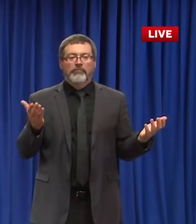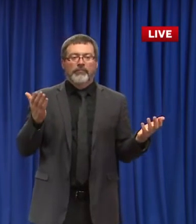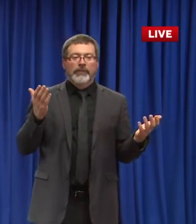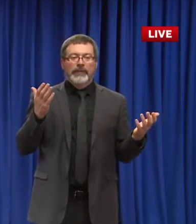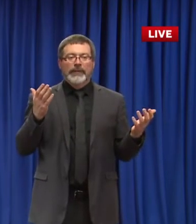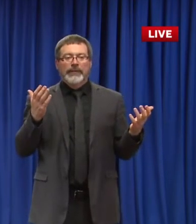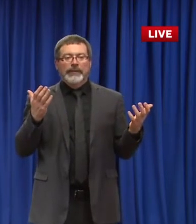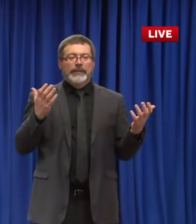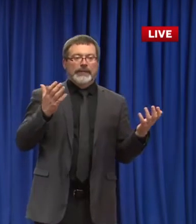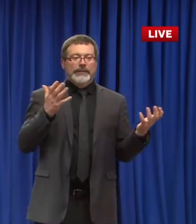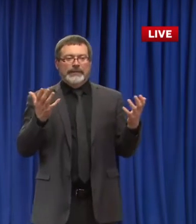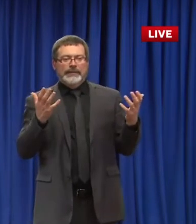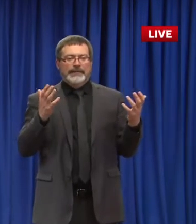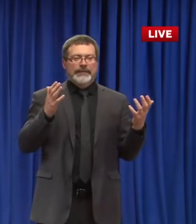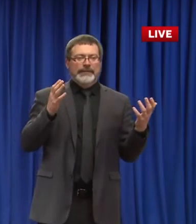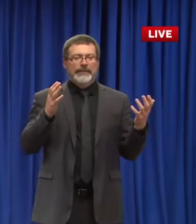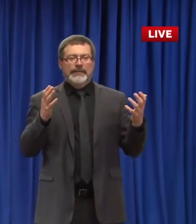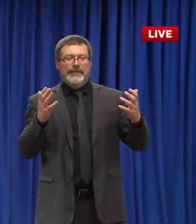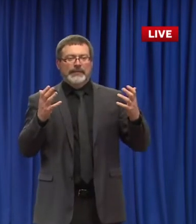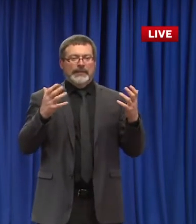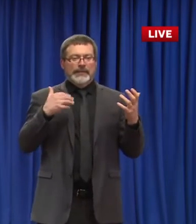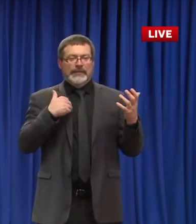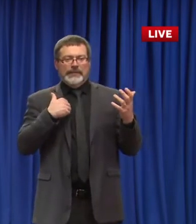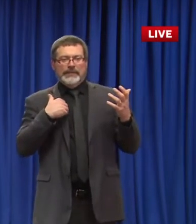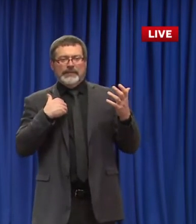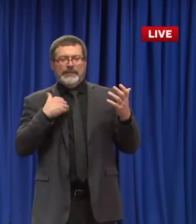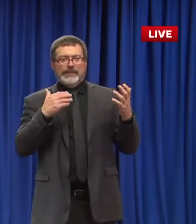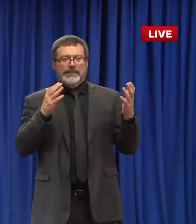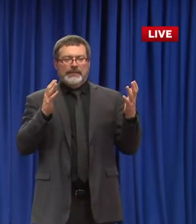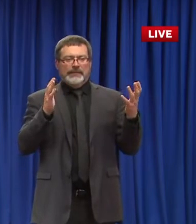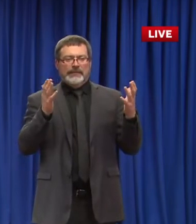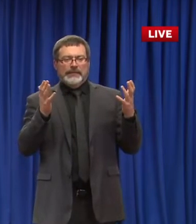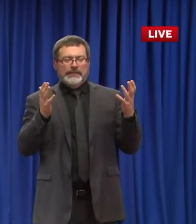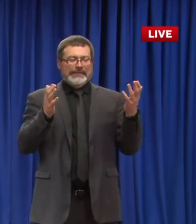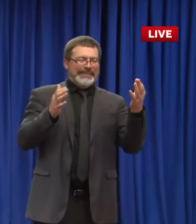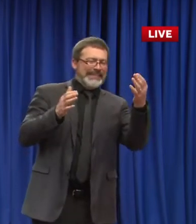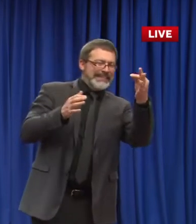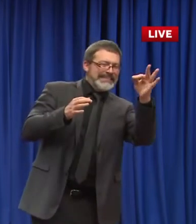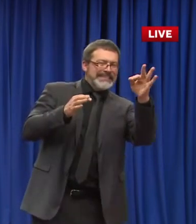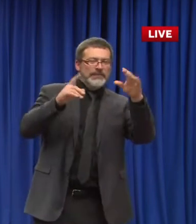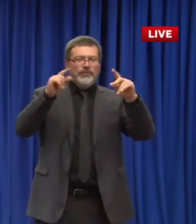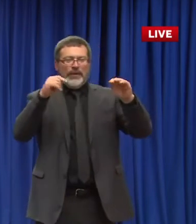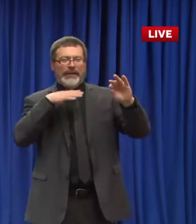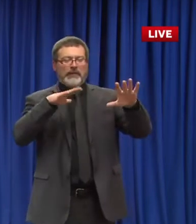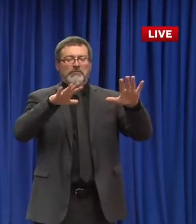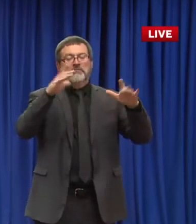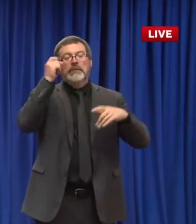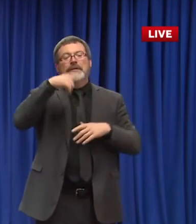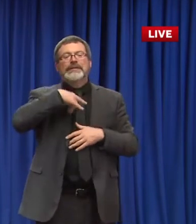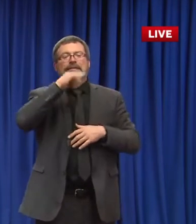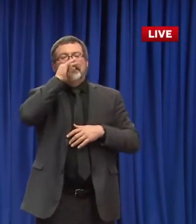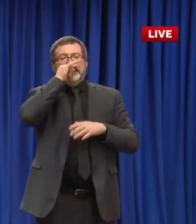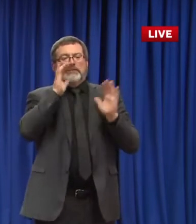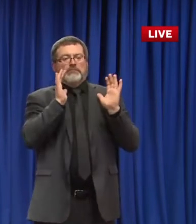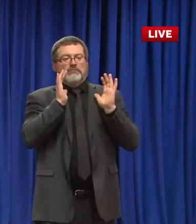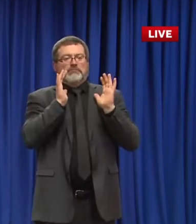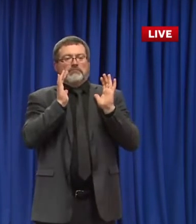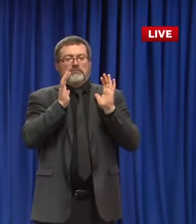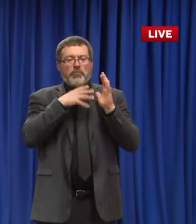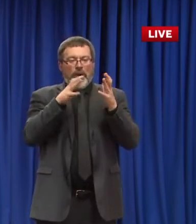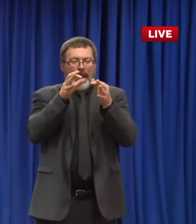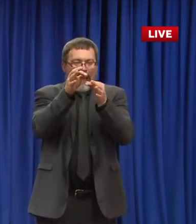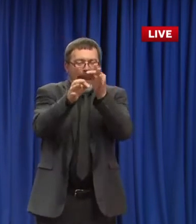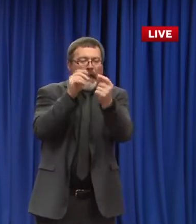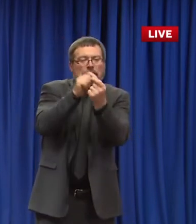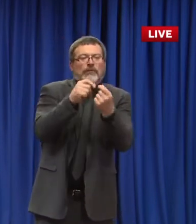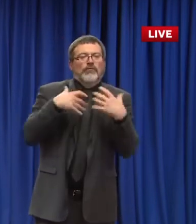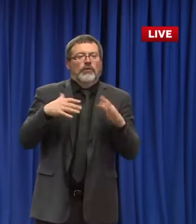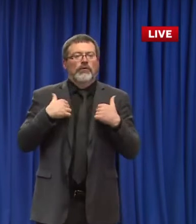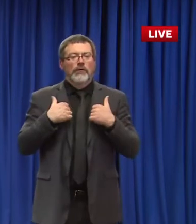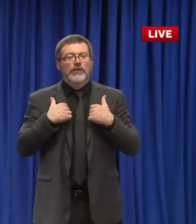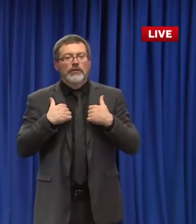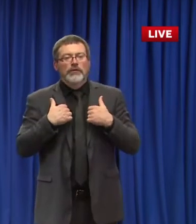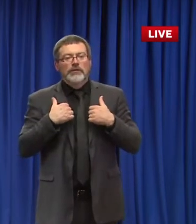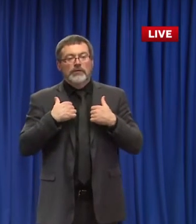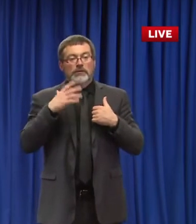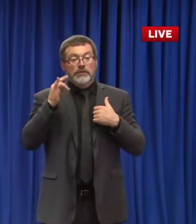I MEAN THE PERSON IS UNDER THE AGE OF YOU KNOW, 19, BUT WE DON’T RELEASE MUCH PERSONAL INFORMATION FOR PROTECTION OF THE INDIVIDUAL.